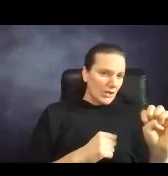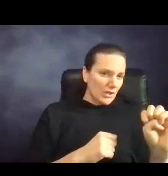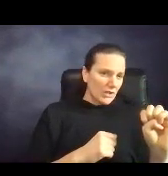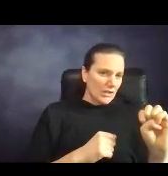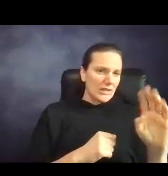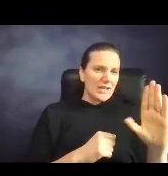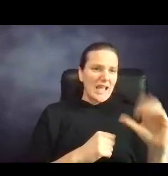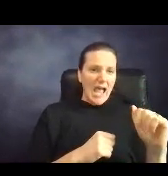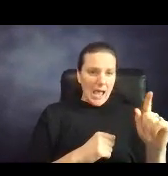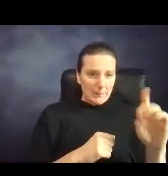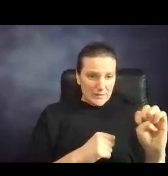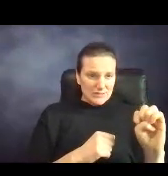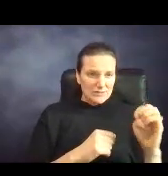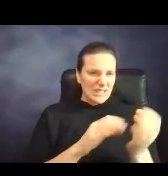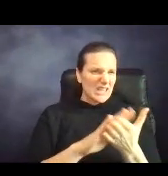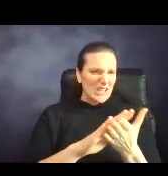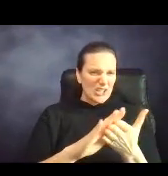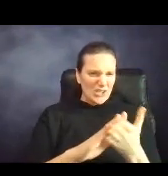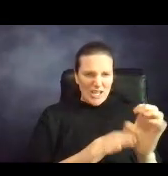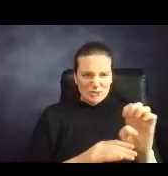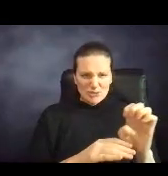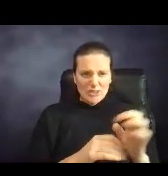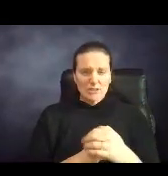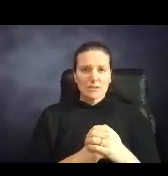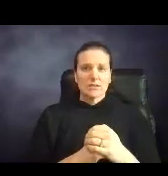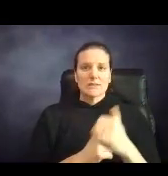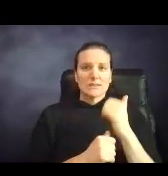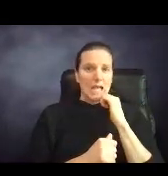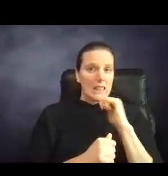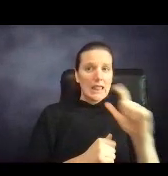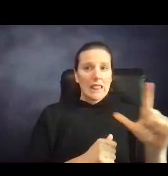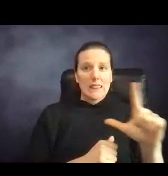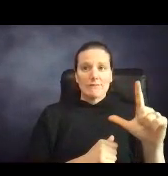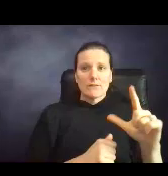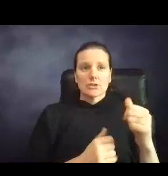and other hormones you could take a daily liver support. Some recommendations are here.